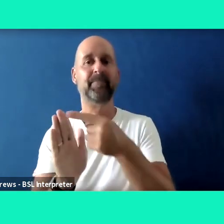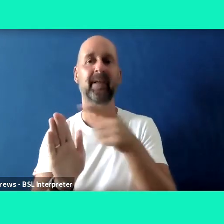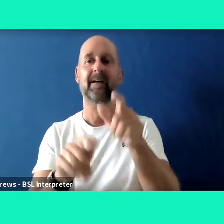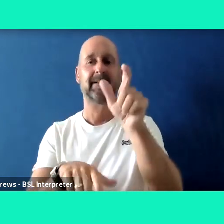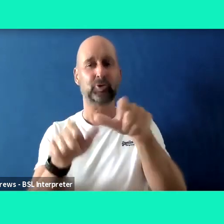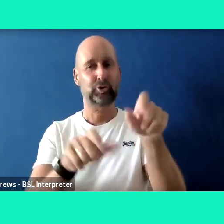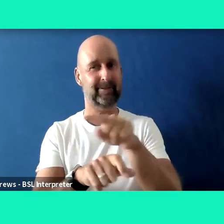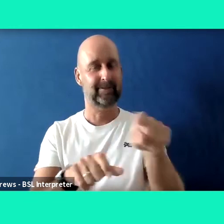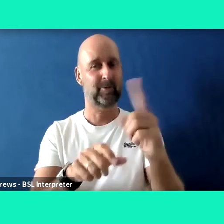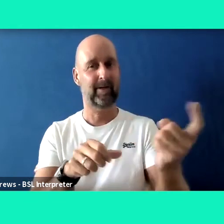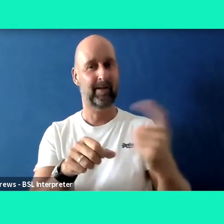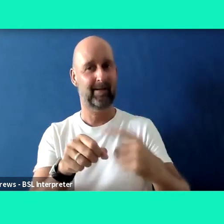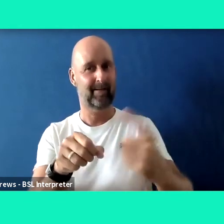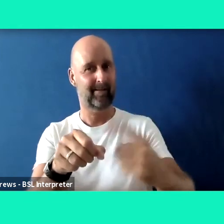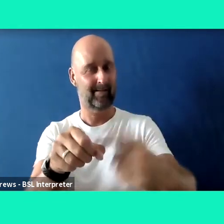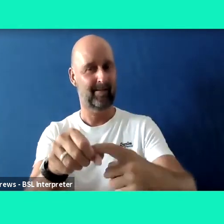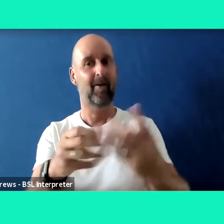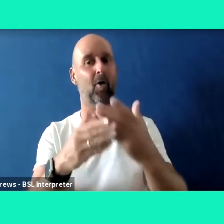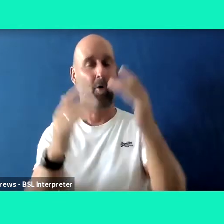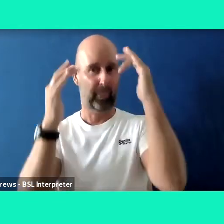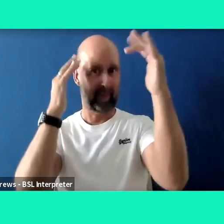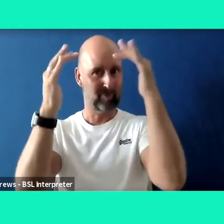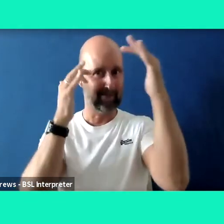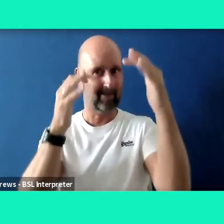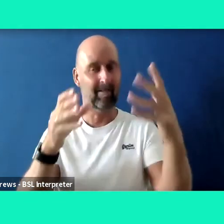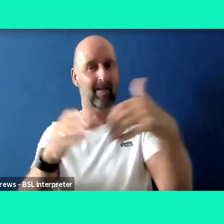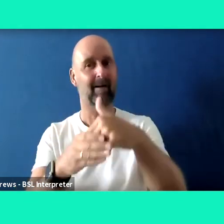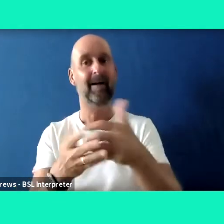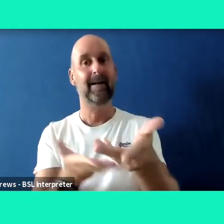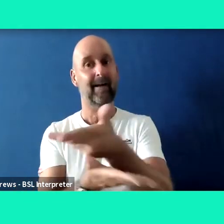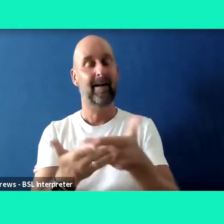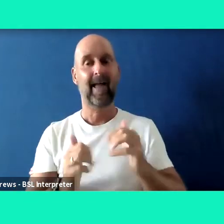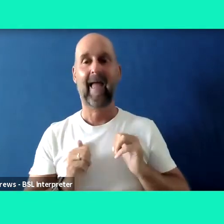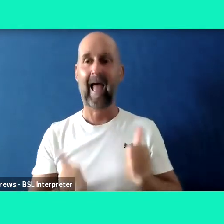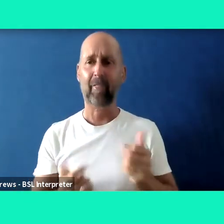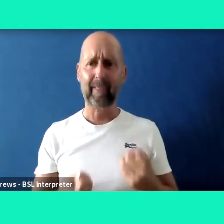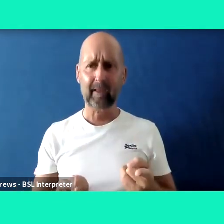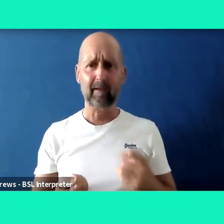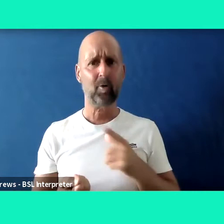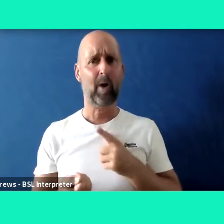in a contextual and theoretical discussion – healthy for anybody who values learning.